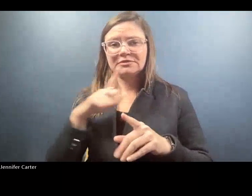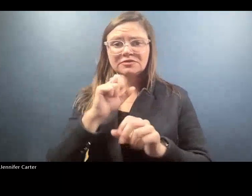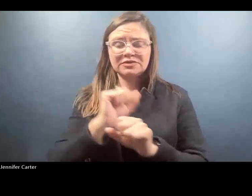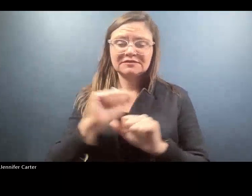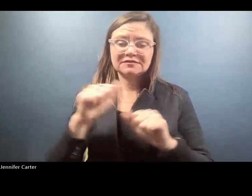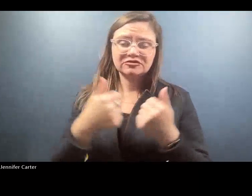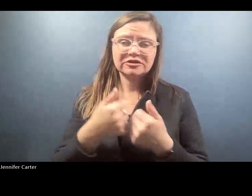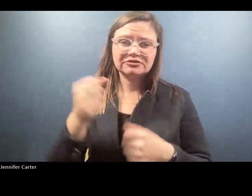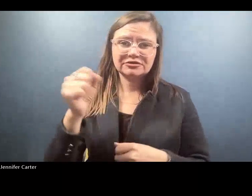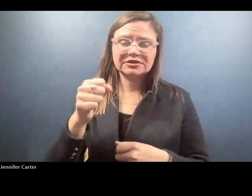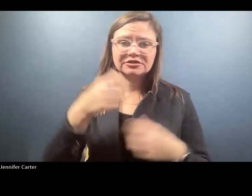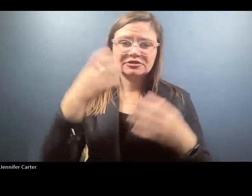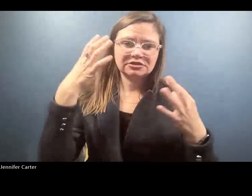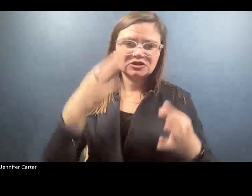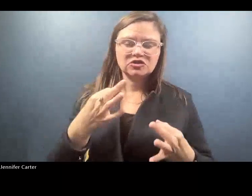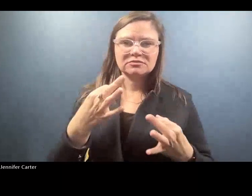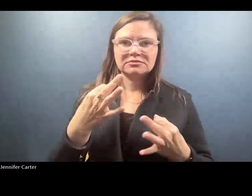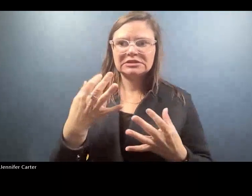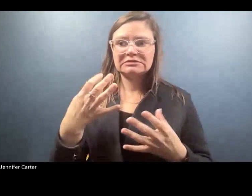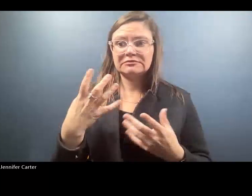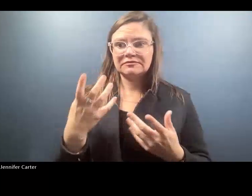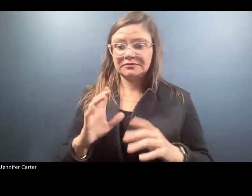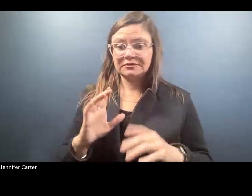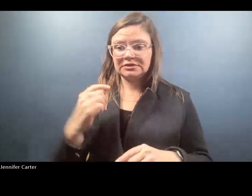determine, you know, internally what what does that mean for us.